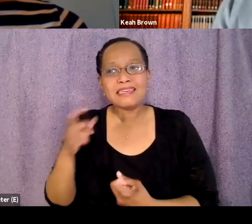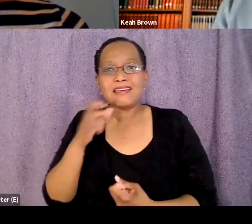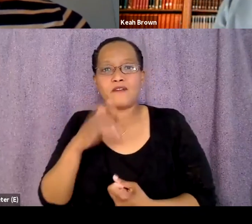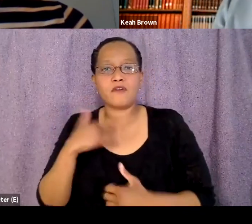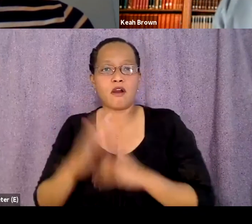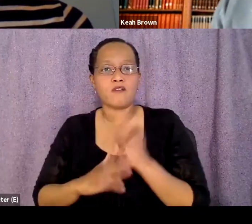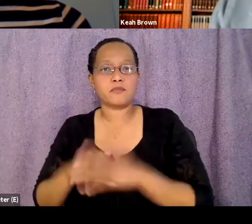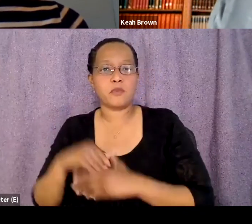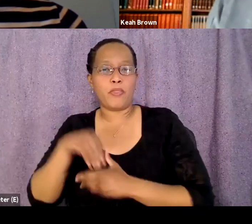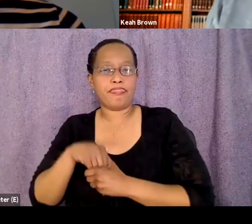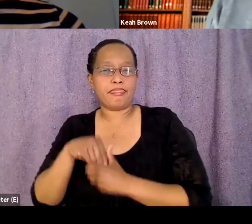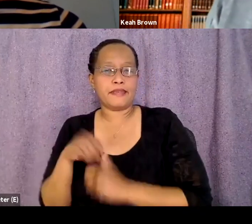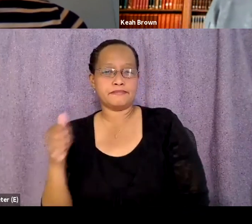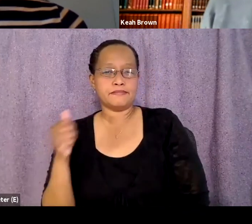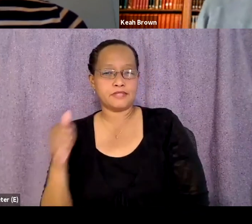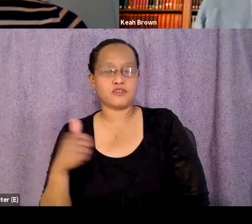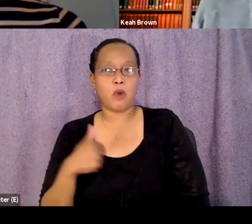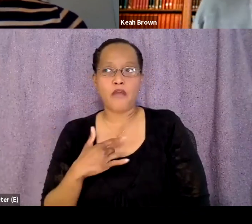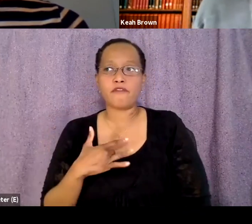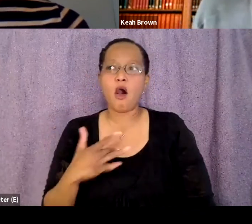that I really related to I didn't pretend like I got into a car accident.